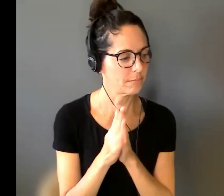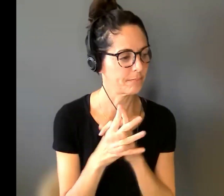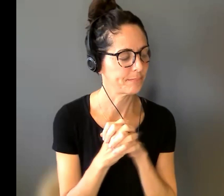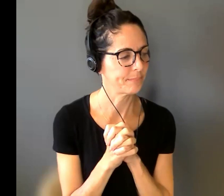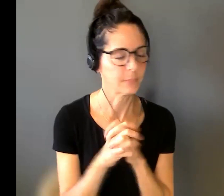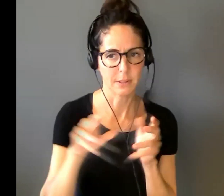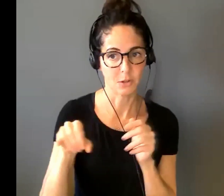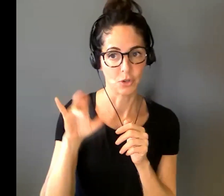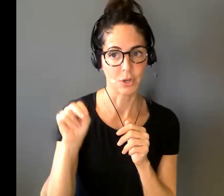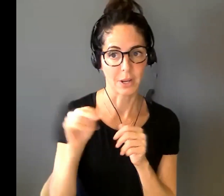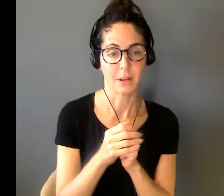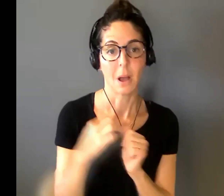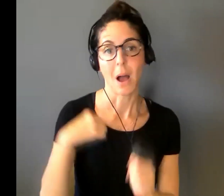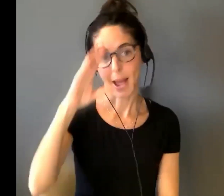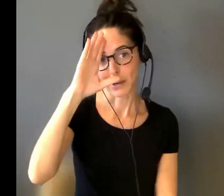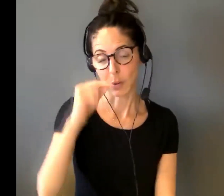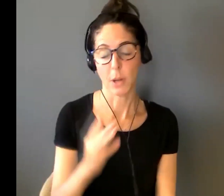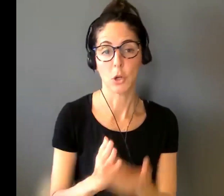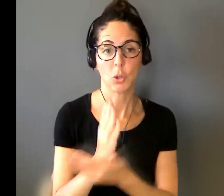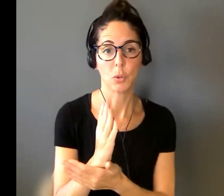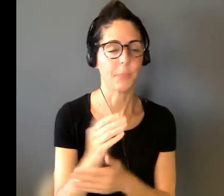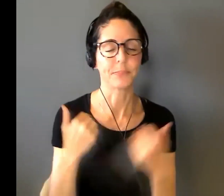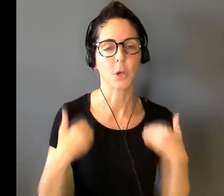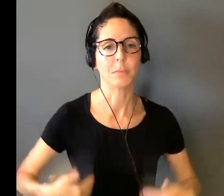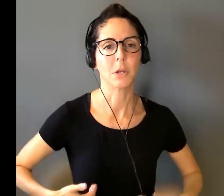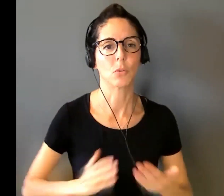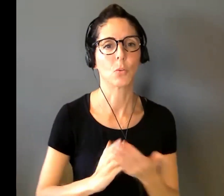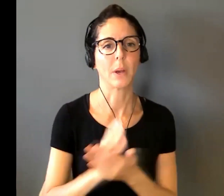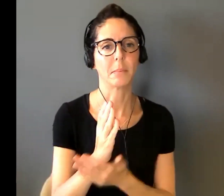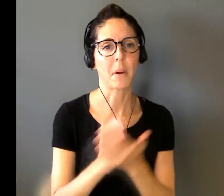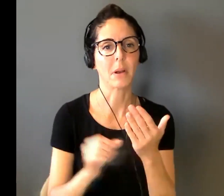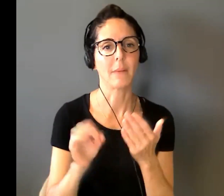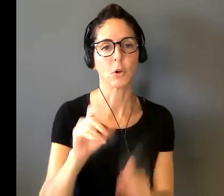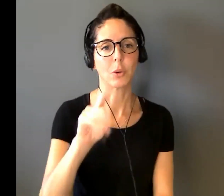I know that there is a human rights component to the Critical Disability Studies Graduate Programs